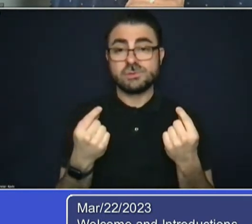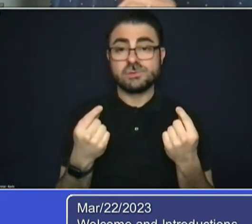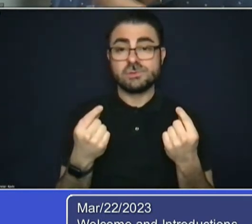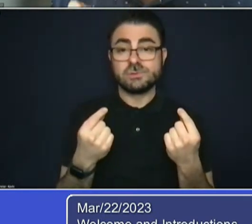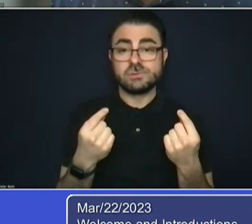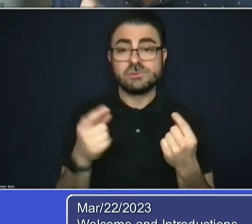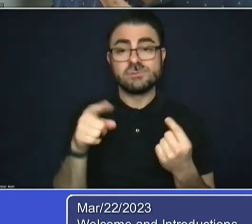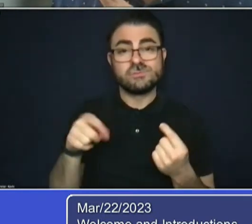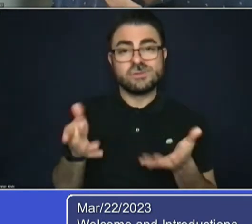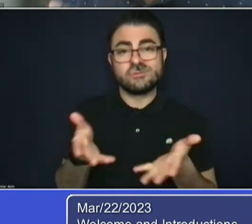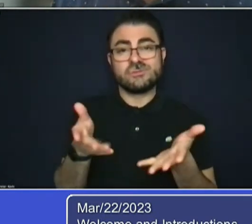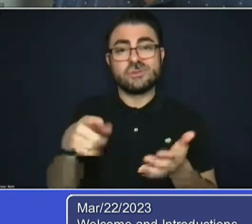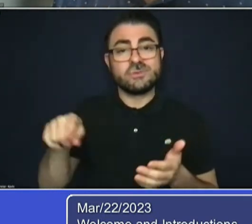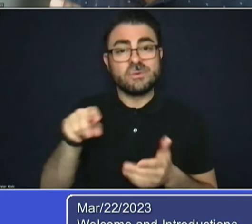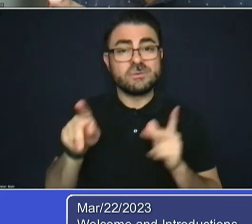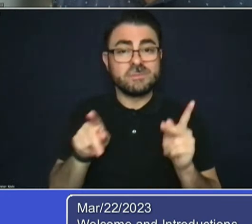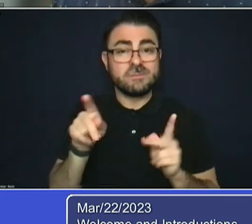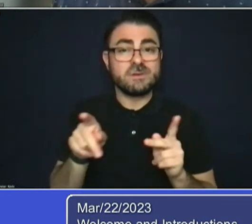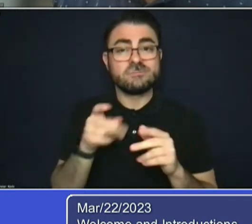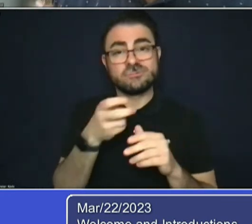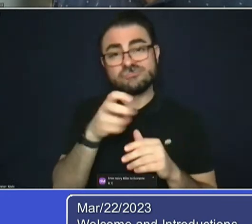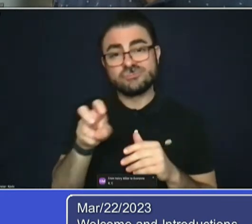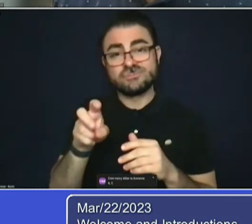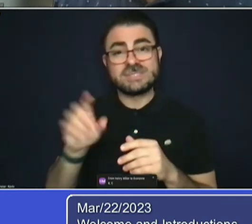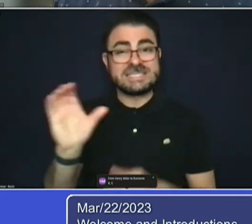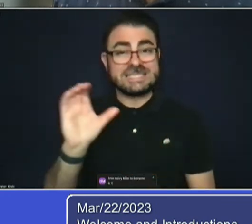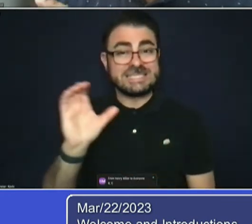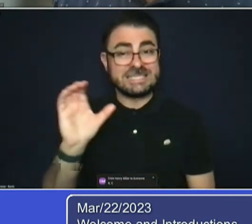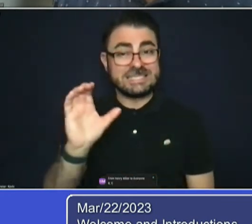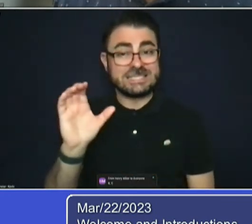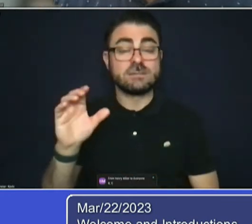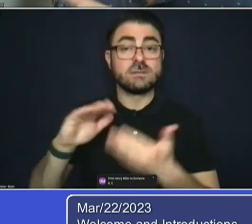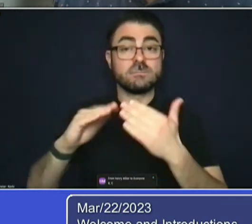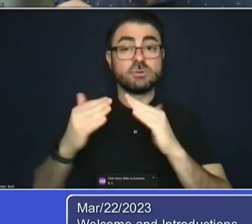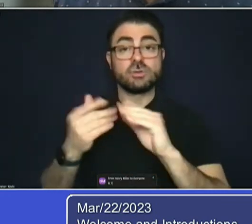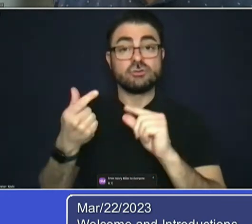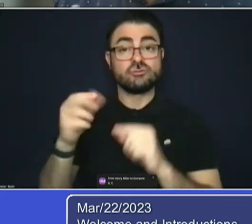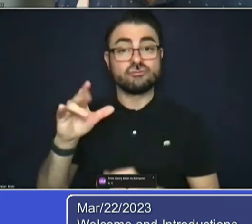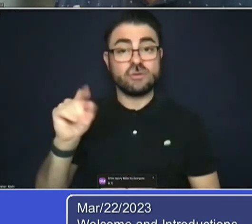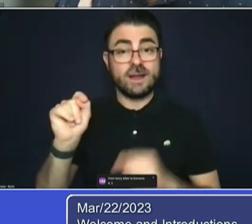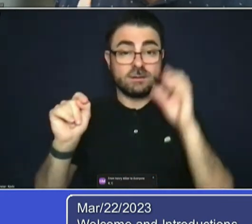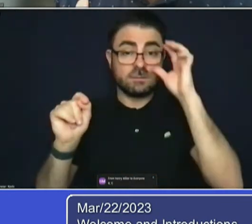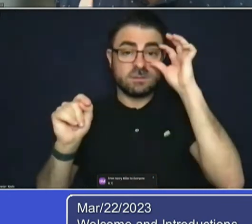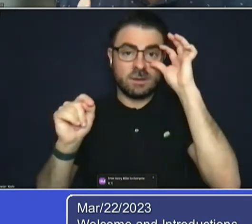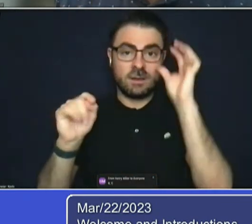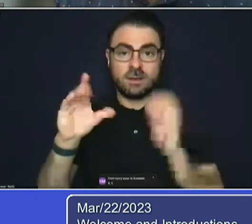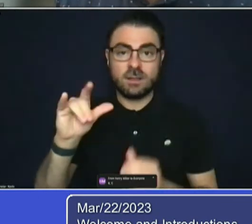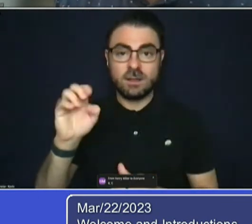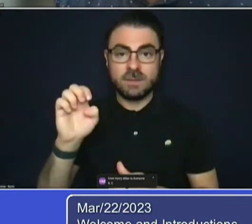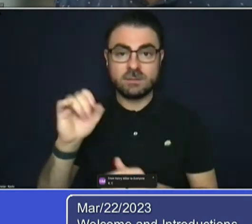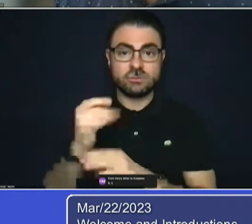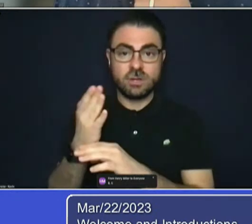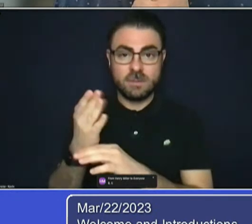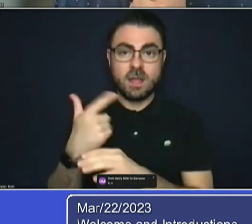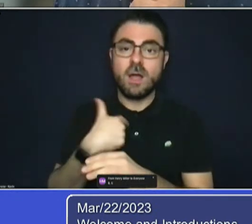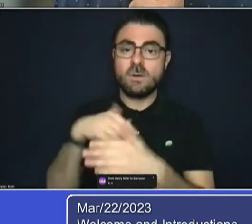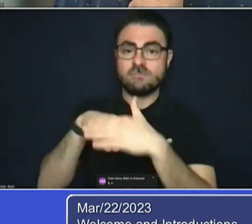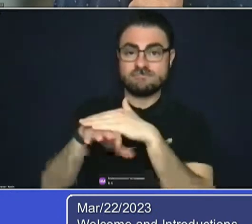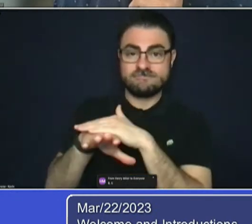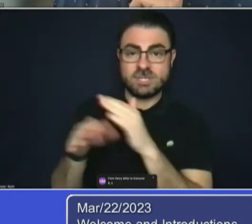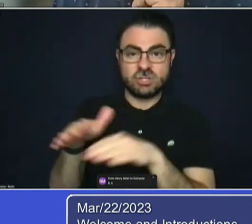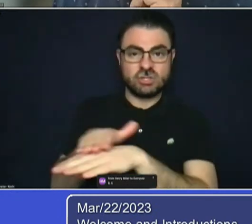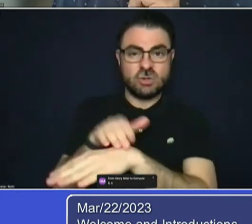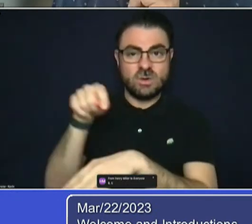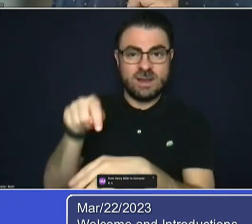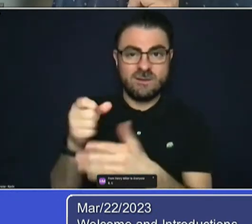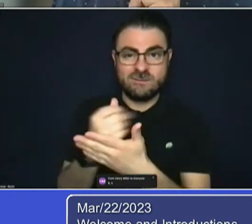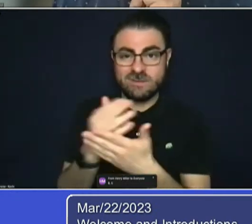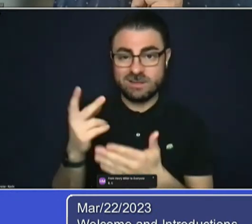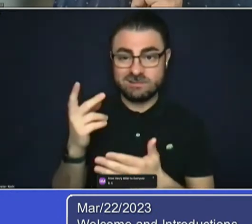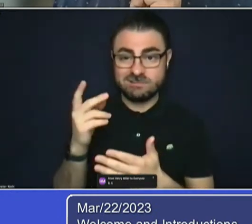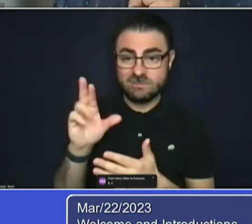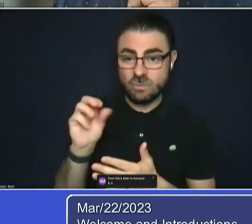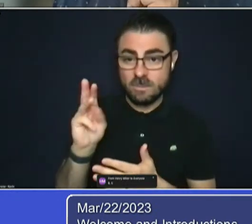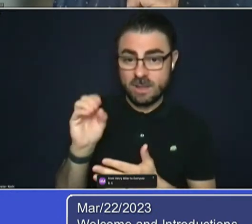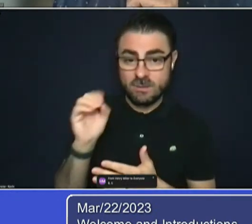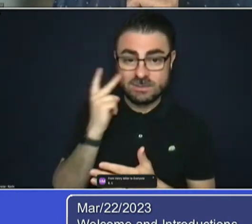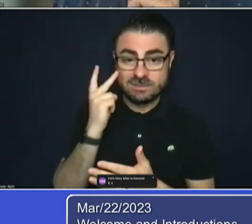LEARNED FOR US, WE CAN SEND